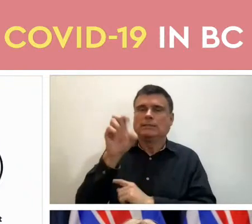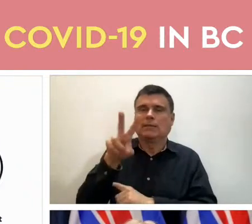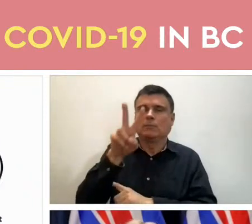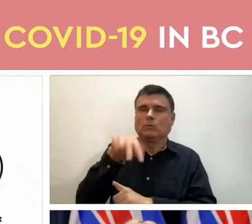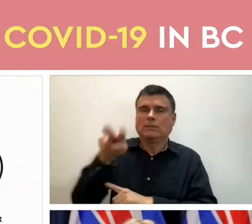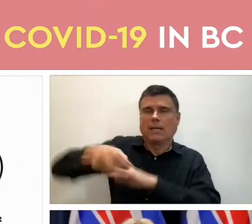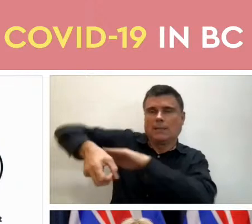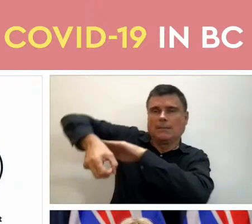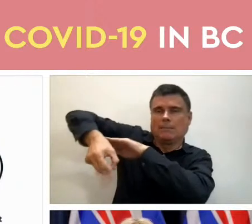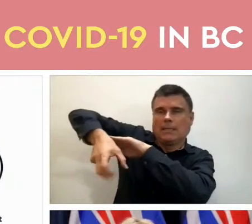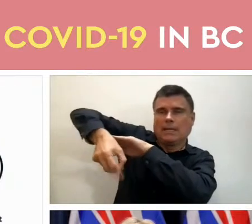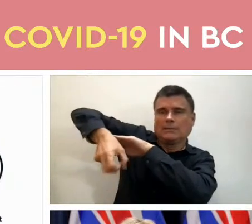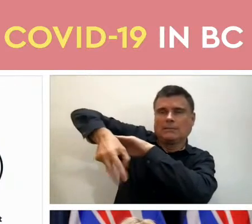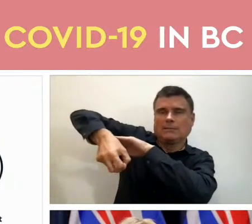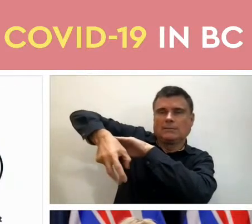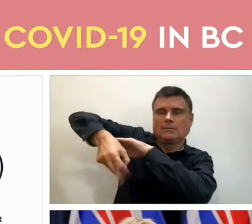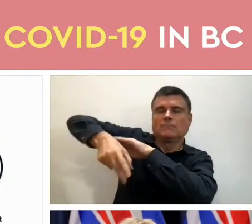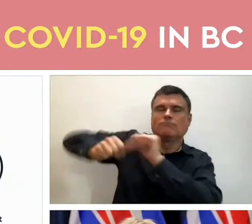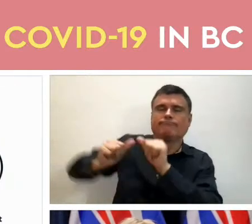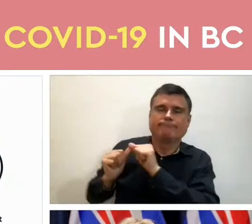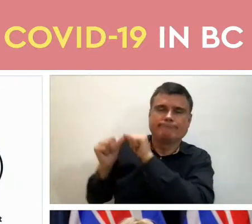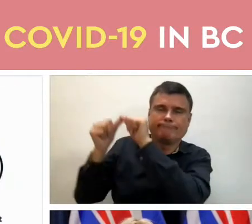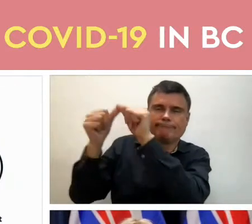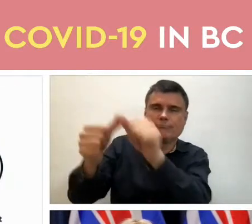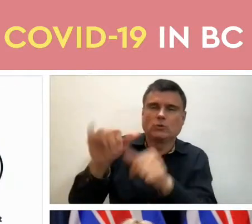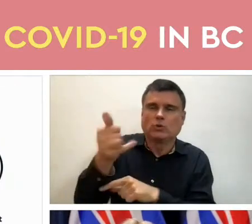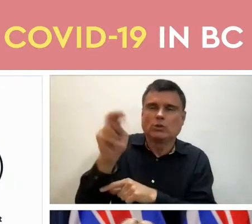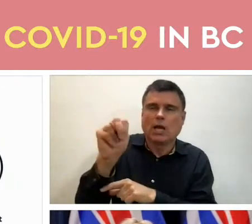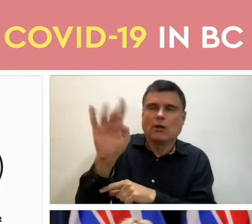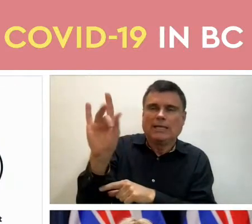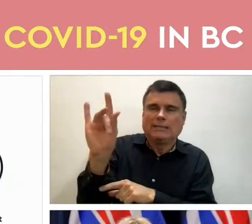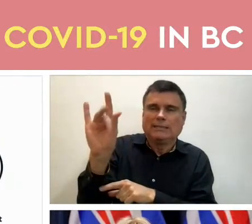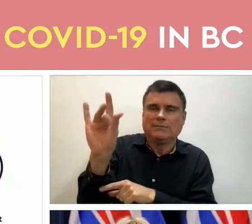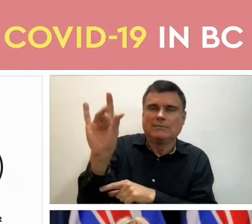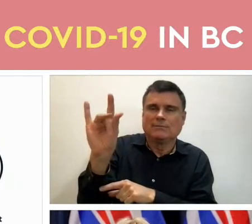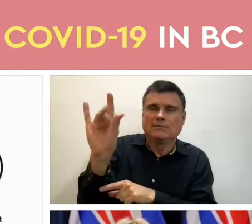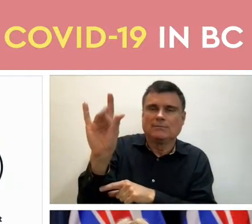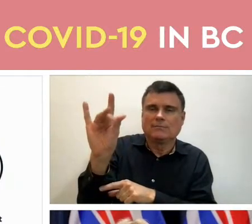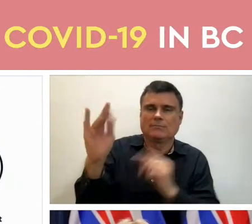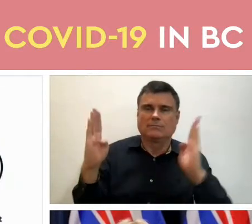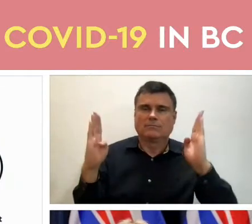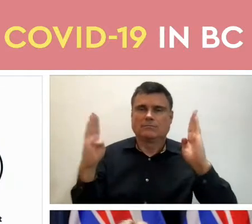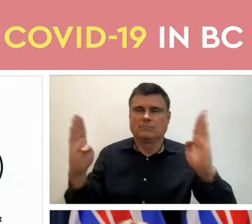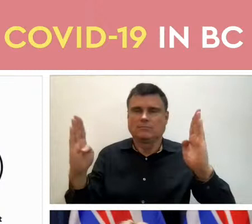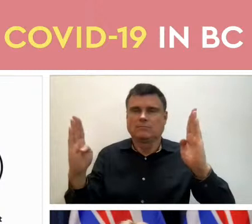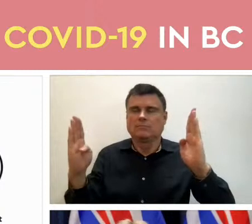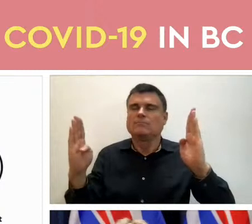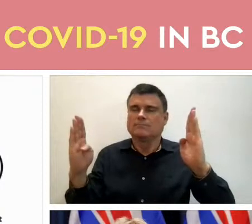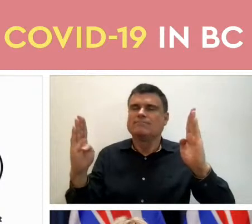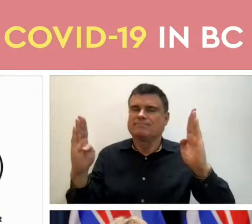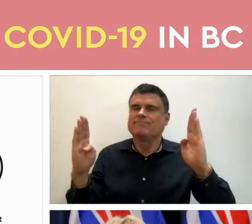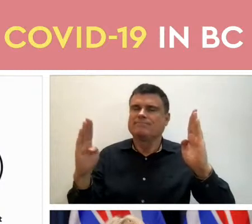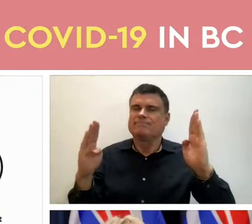January 18th. That is very specific. There are a number of things that are happening over this